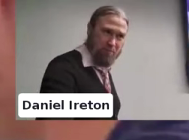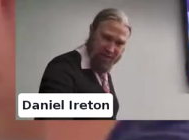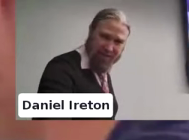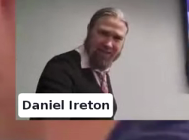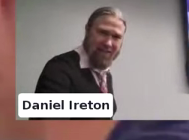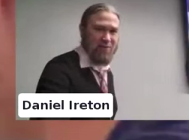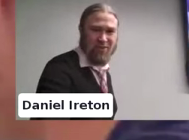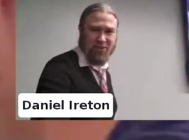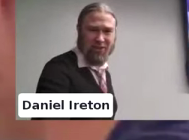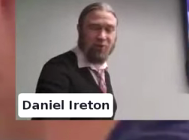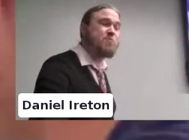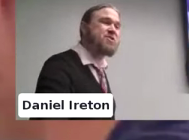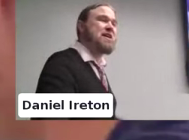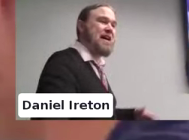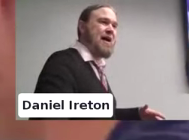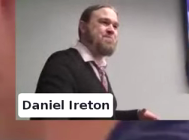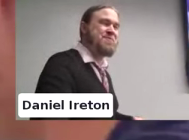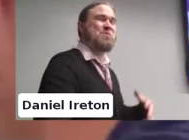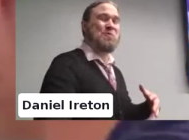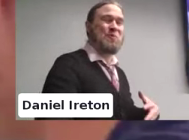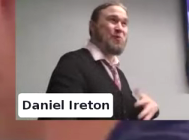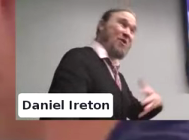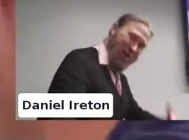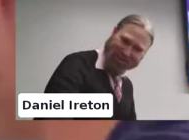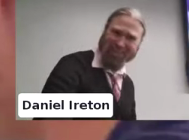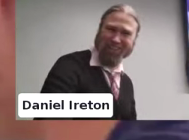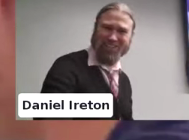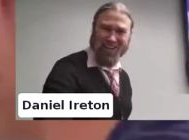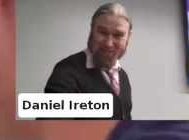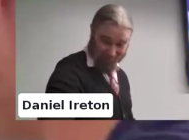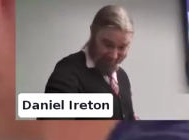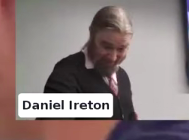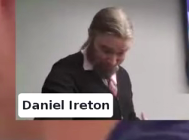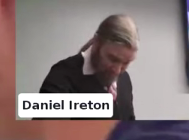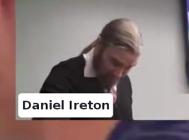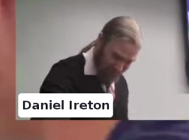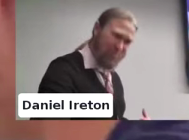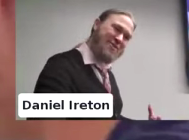If you play you know why. So yeah, cards against humanity.